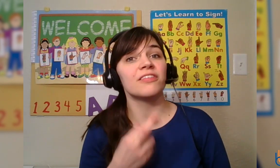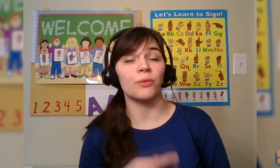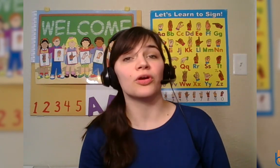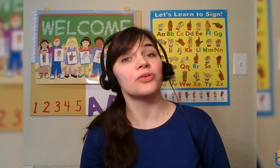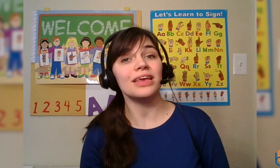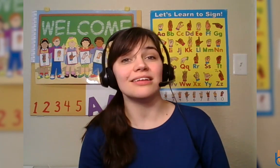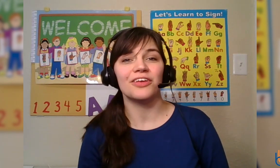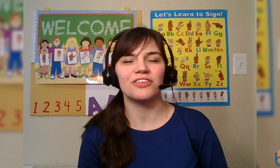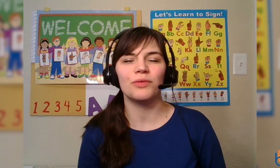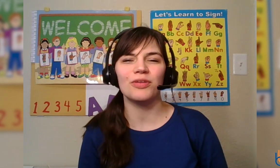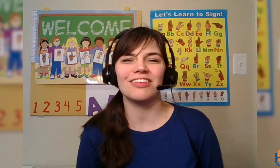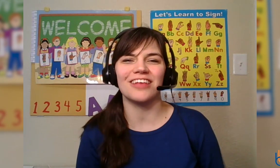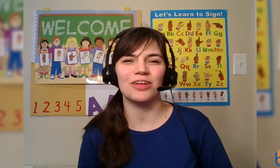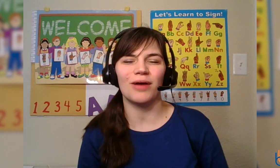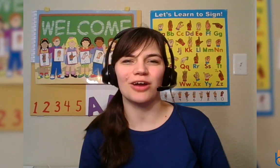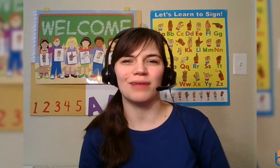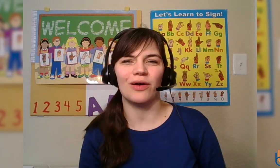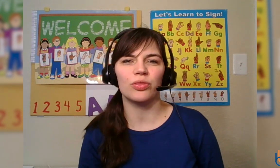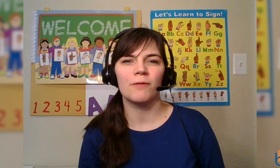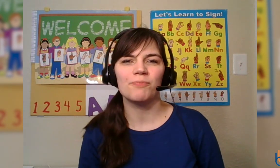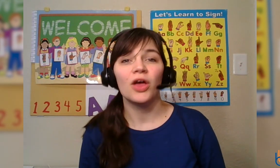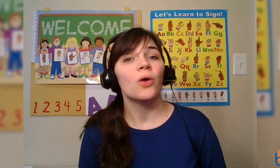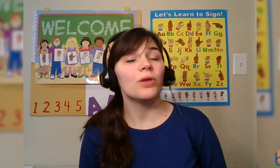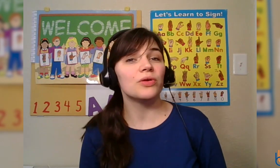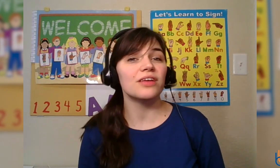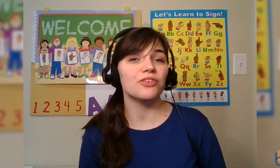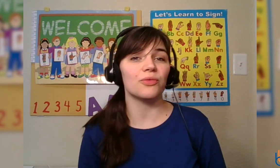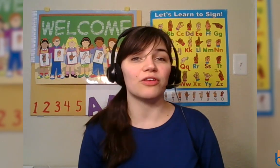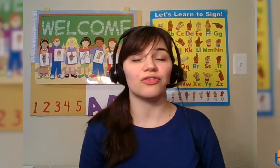somewhere you eat, so we put the sign by our mouth. When you get to the restaurant,